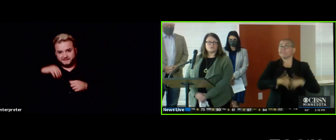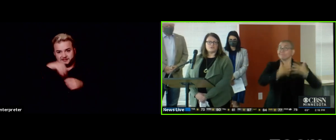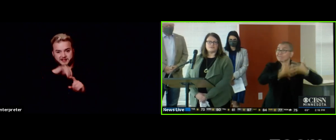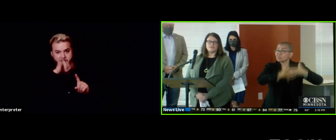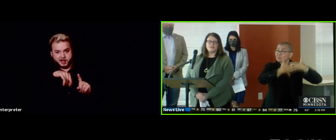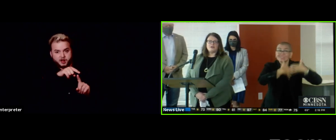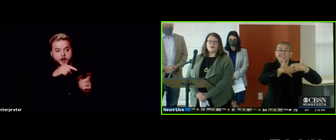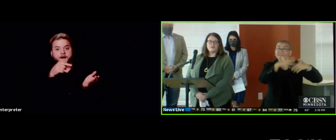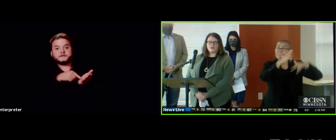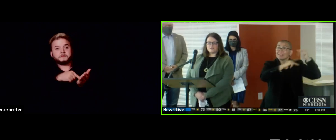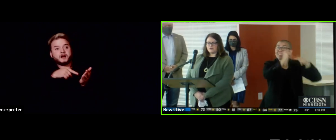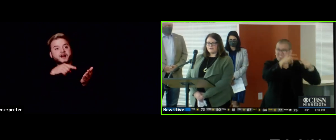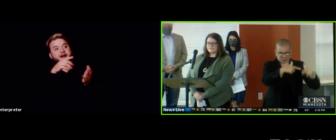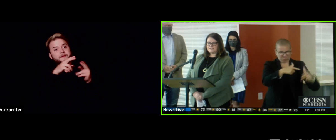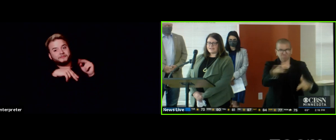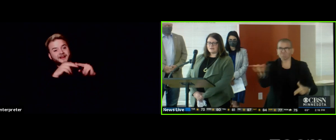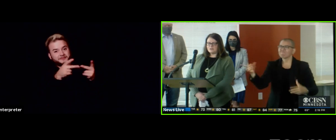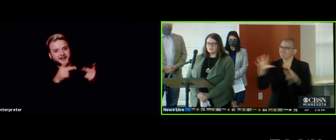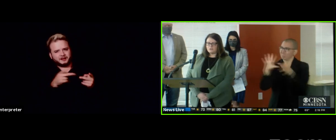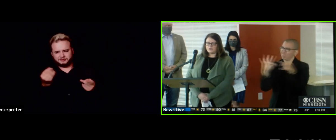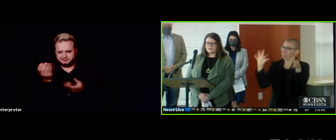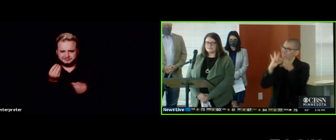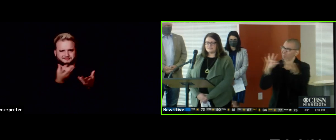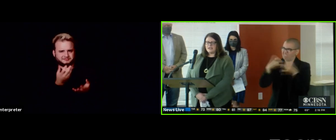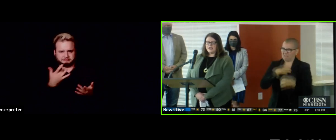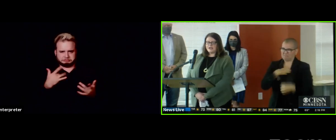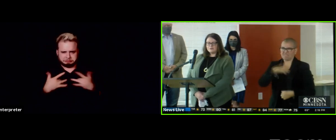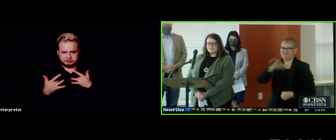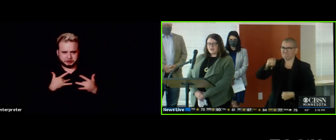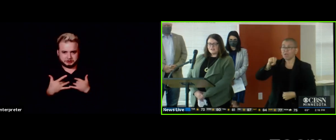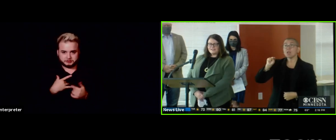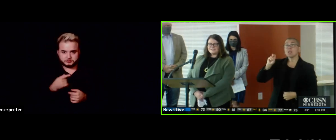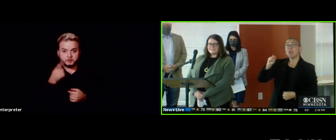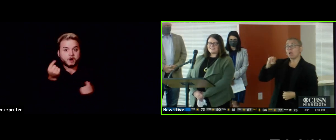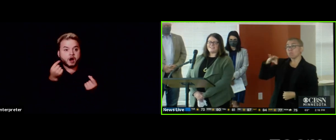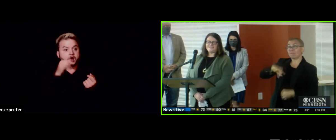districts other nonprofits housing authorities. Everyone's calling us asking us if we know